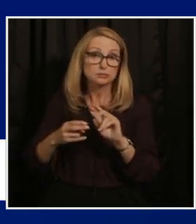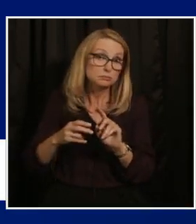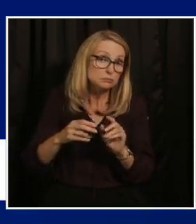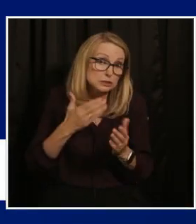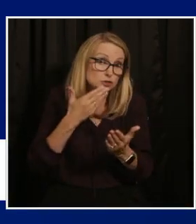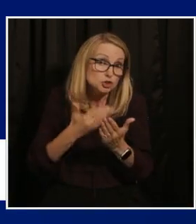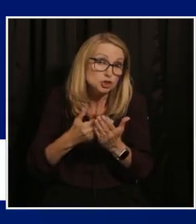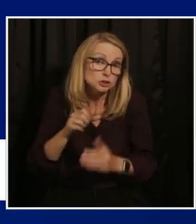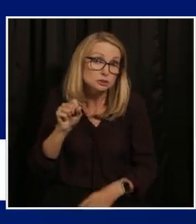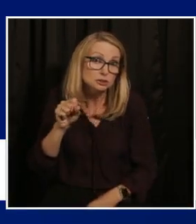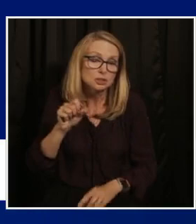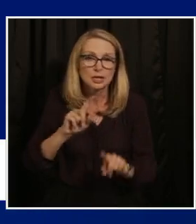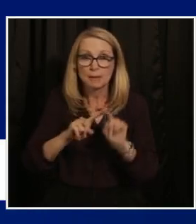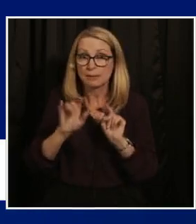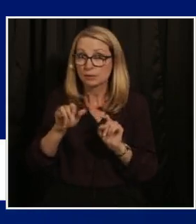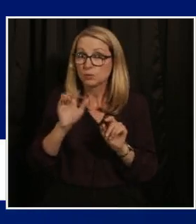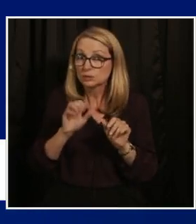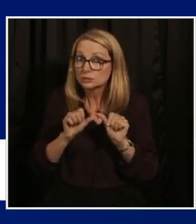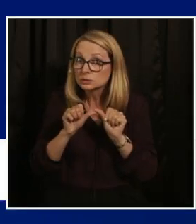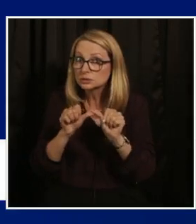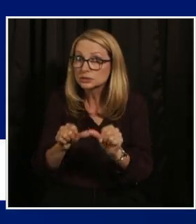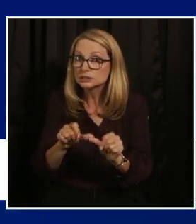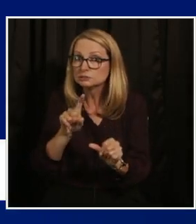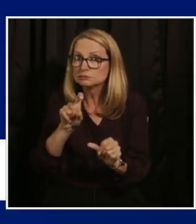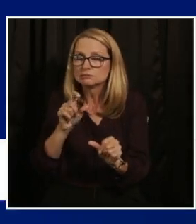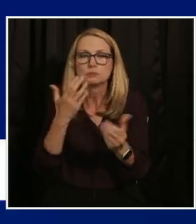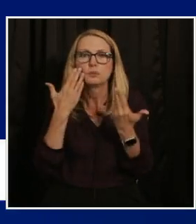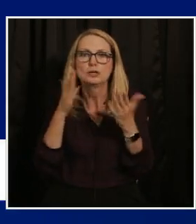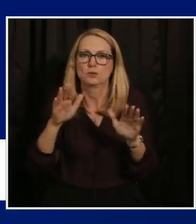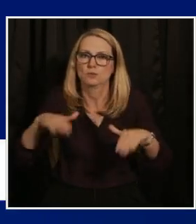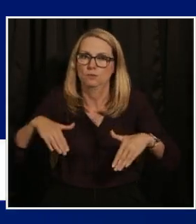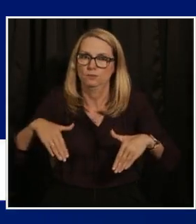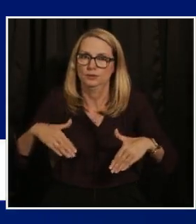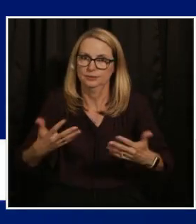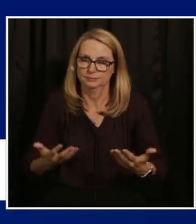that is a true trend or if that's some sort of data aberration at this point next slide please